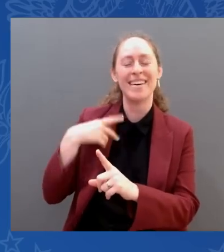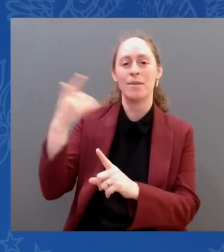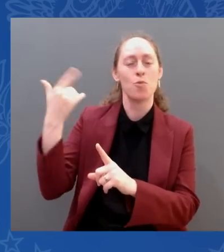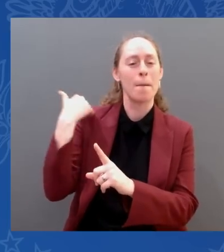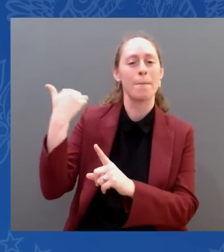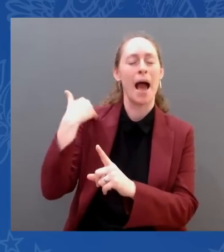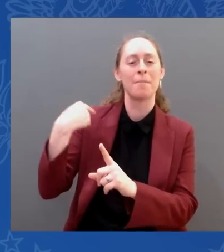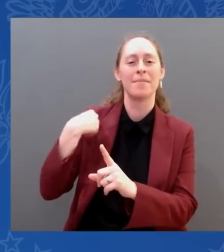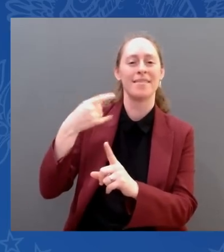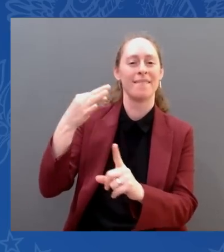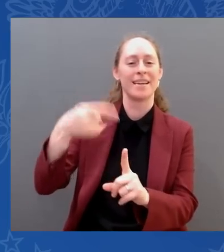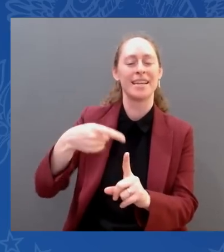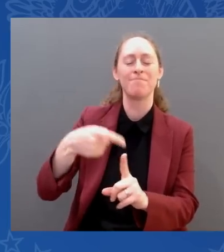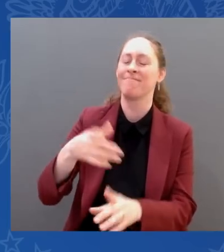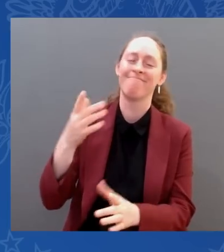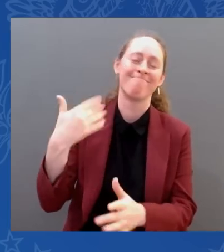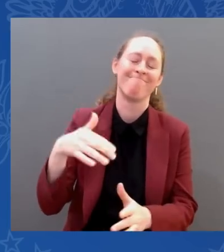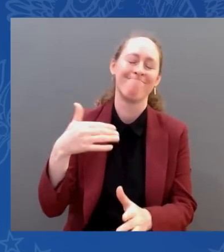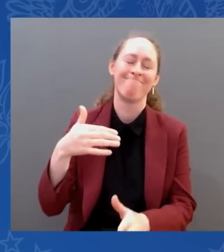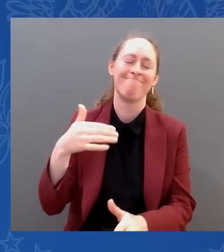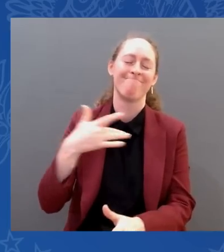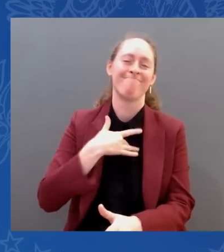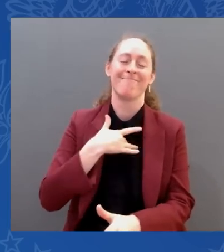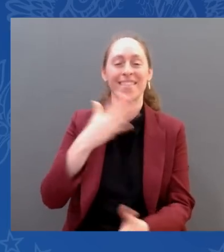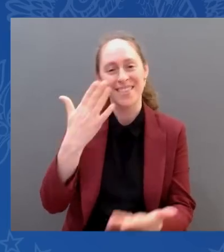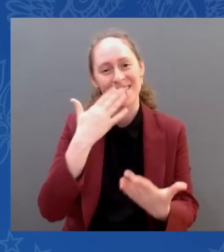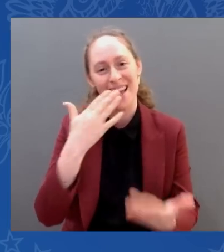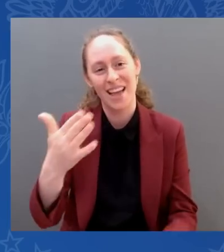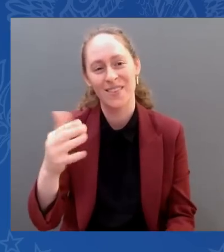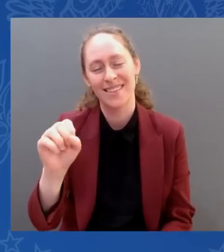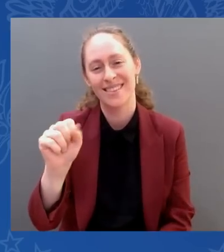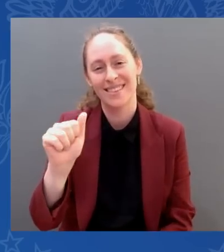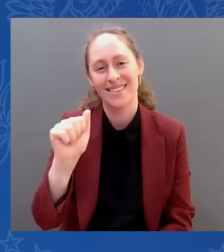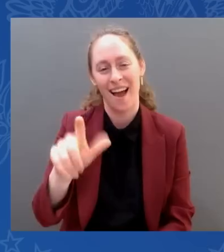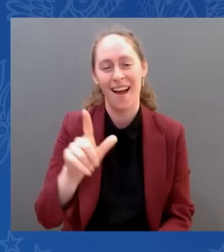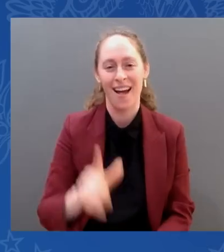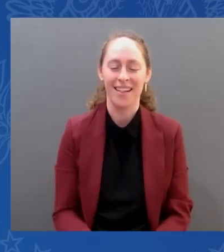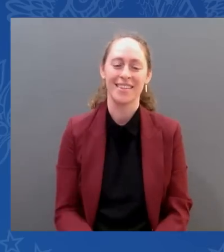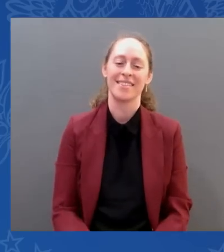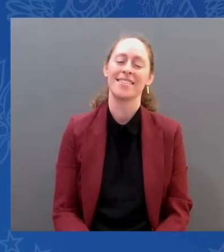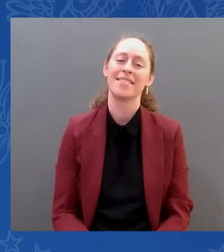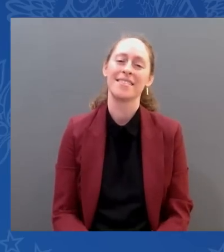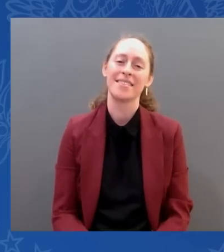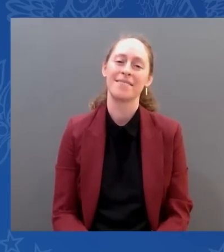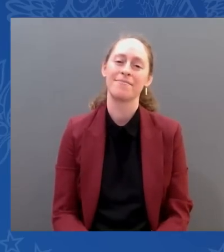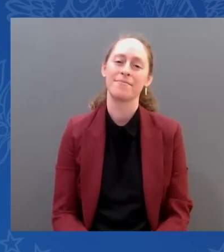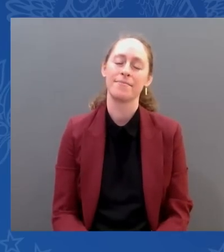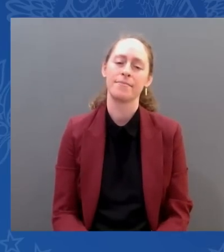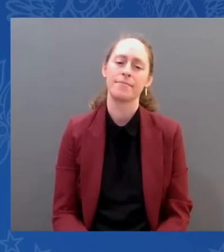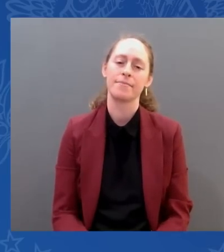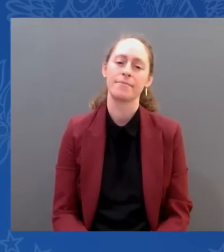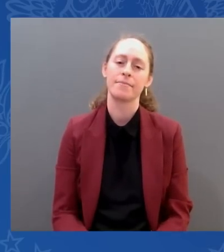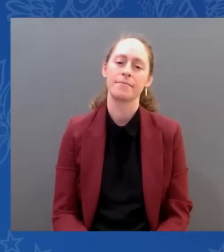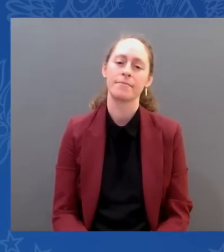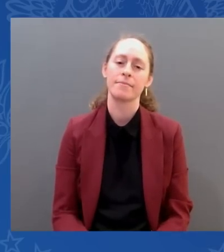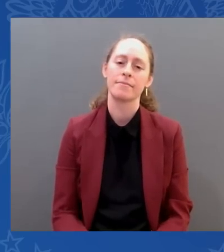about the January 6th hearings that were highlighted last night. The insurrection on January 6th